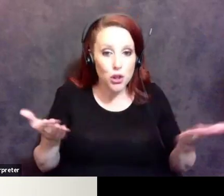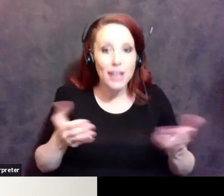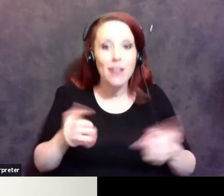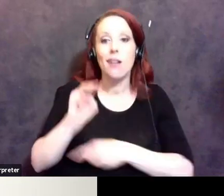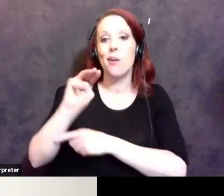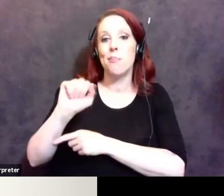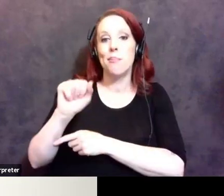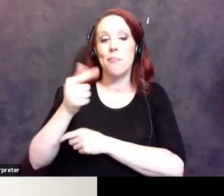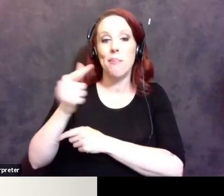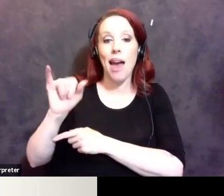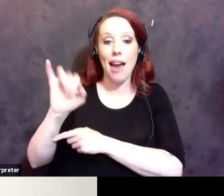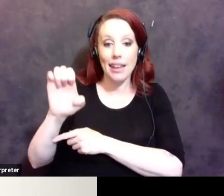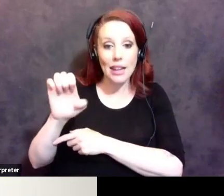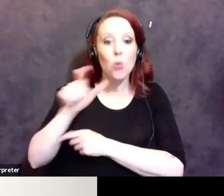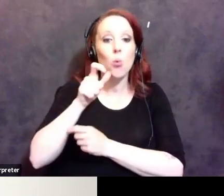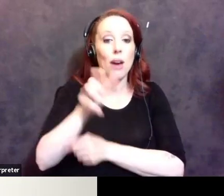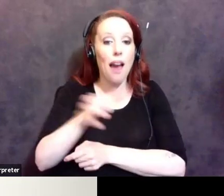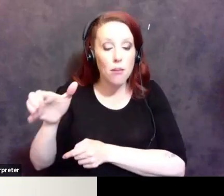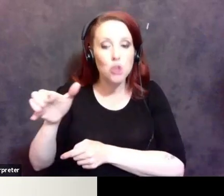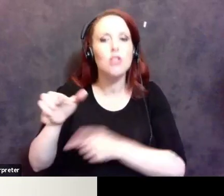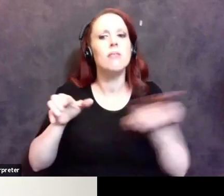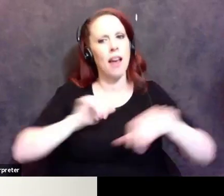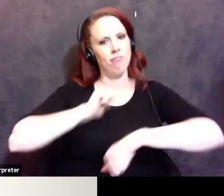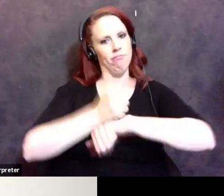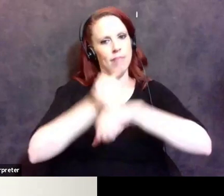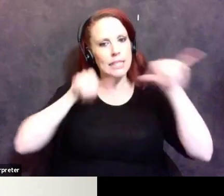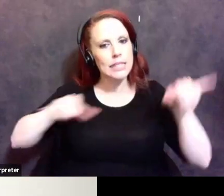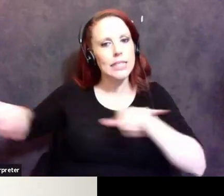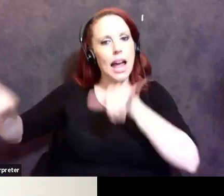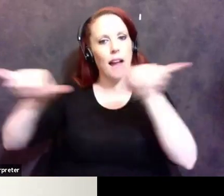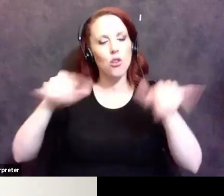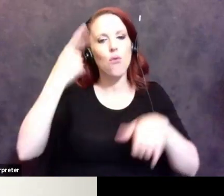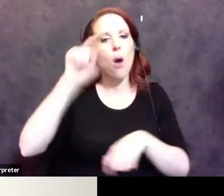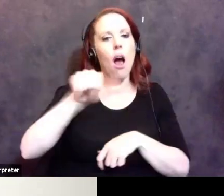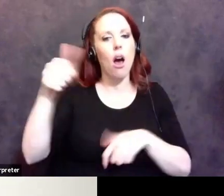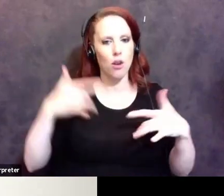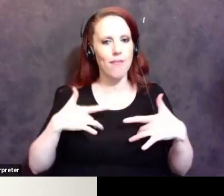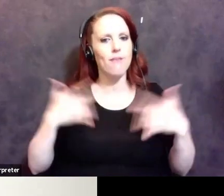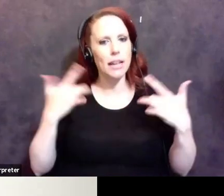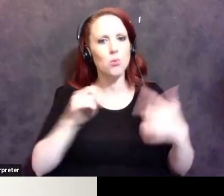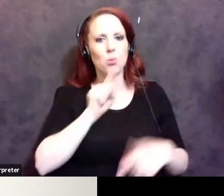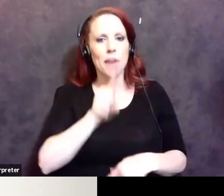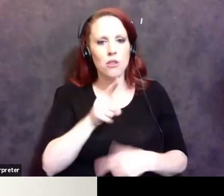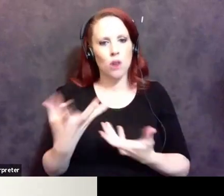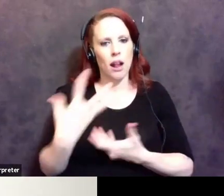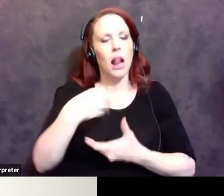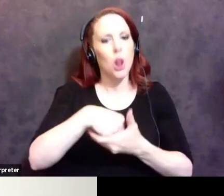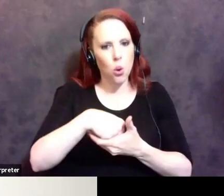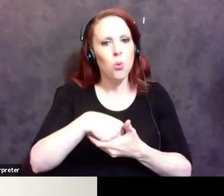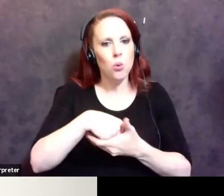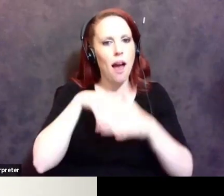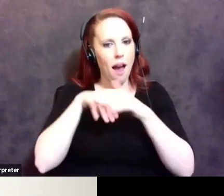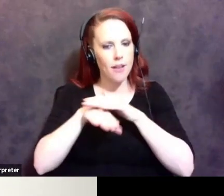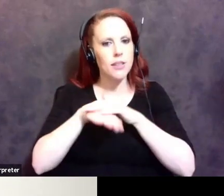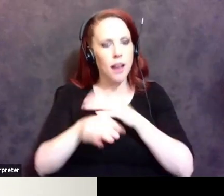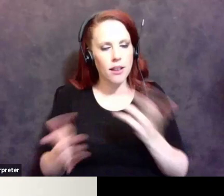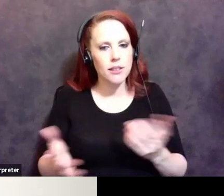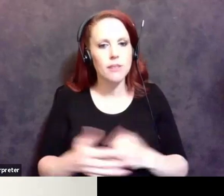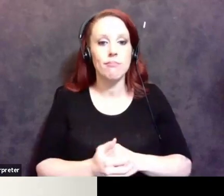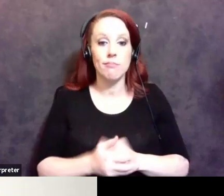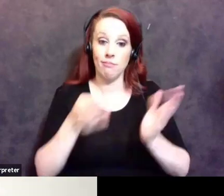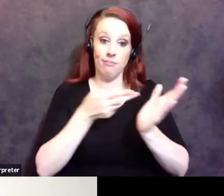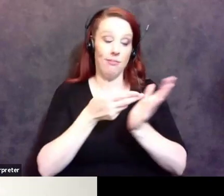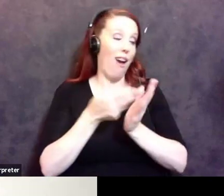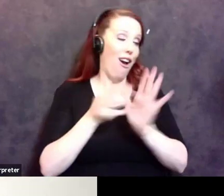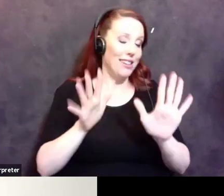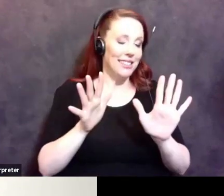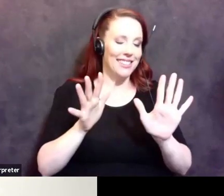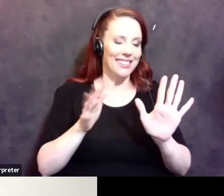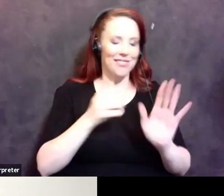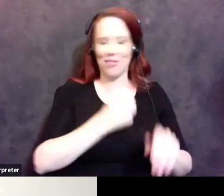to other event organizers to make sure they are included. And sorry. I tripped over myself